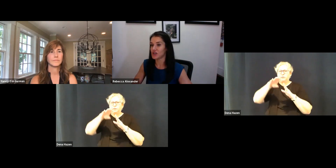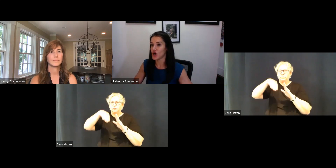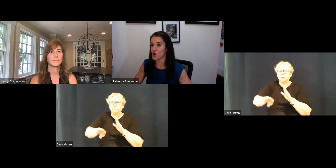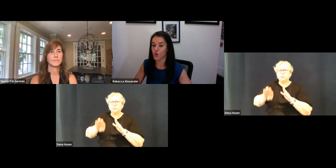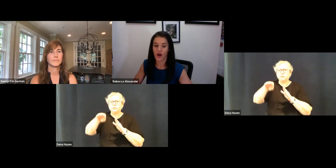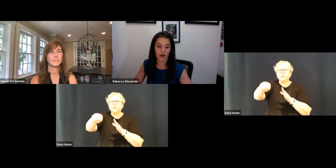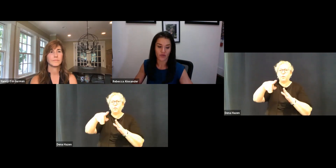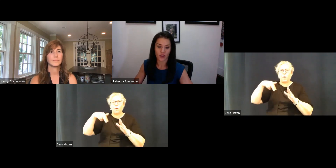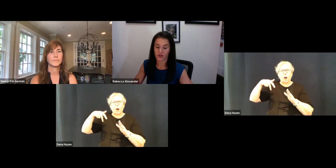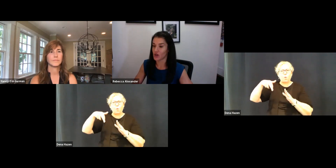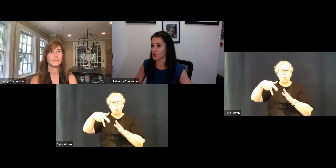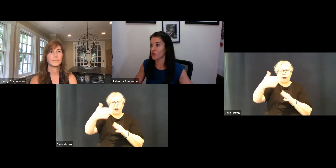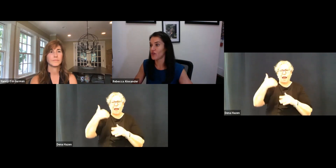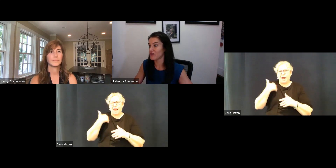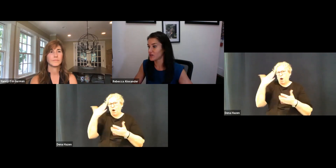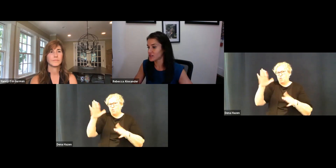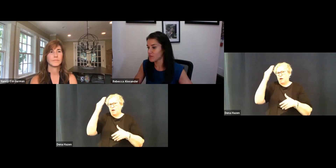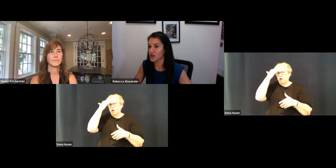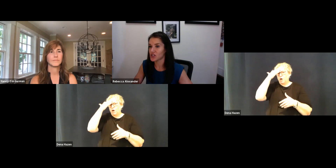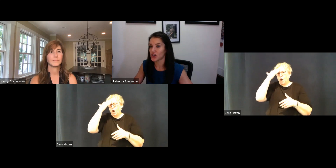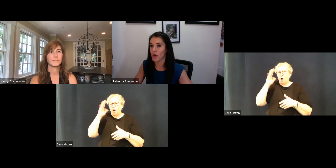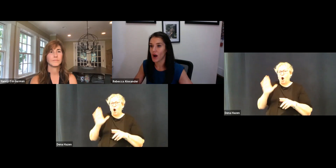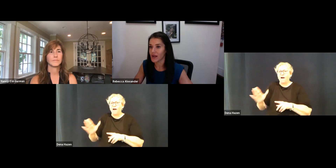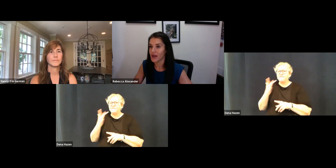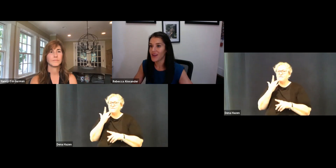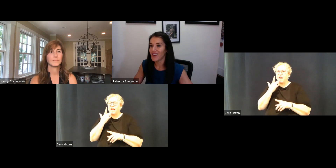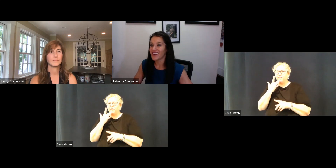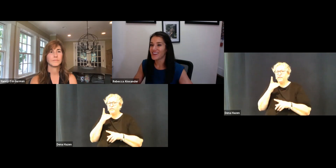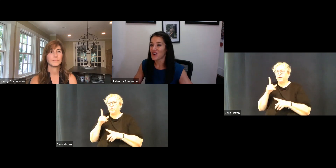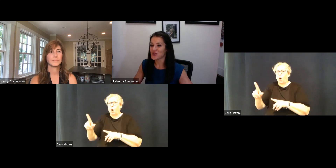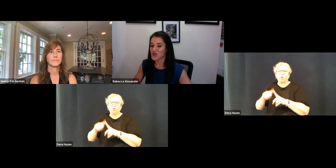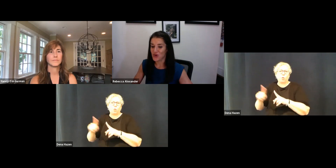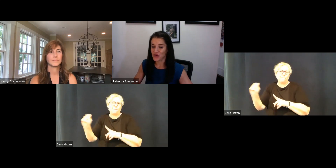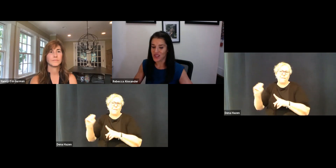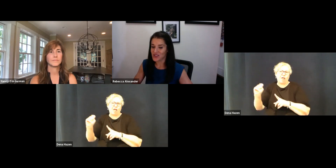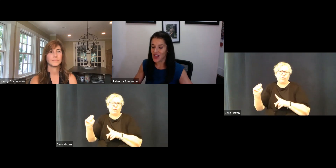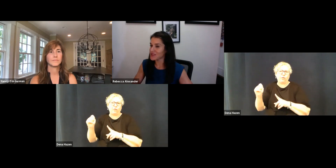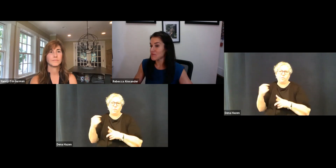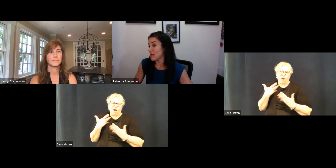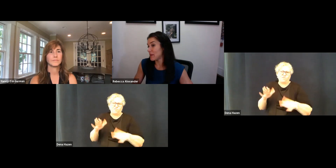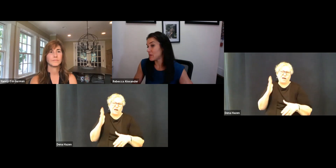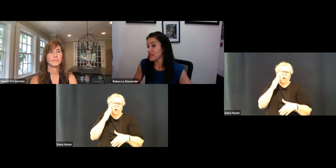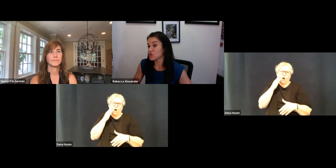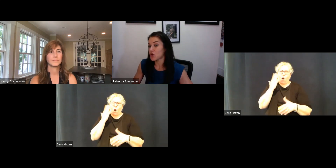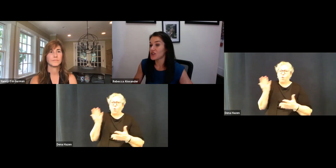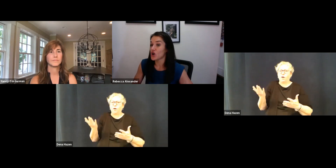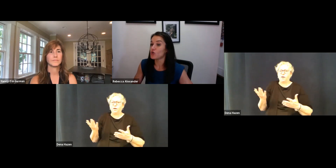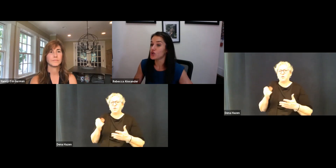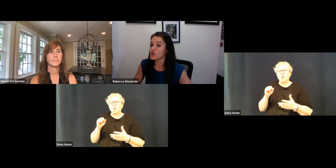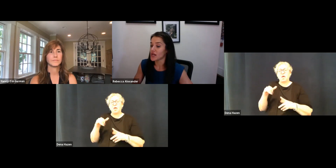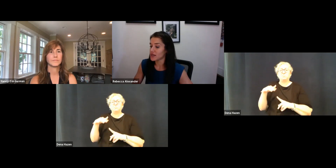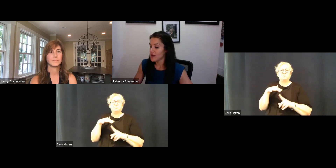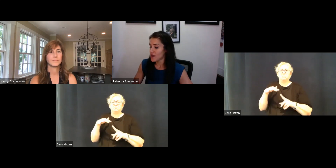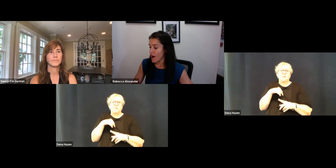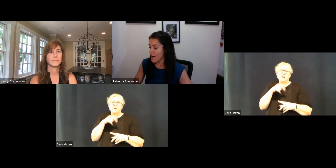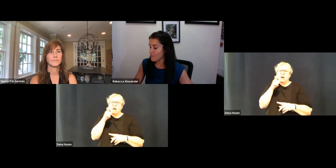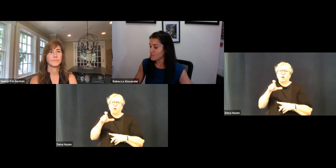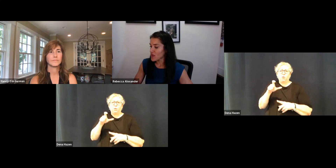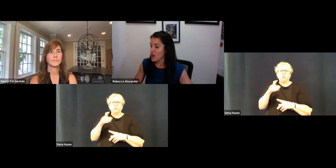I know where her favorite spot to go potty. So that may be a place where I don't use it.